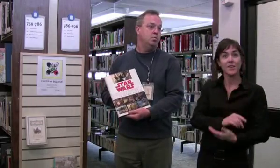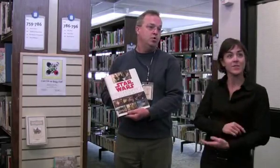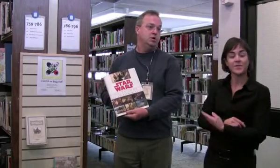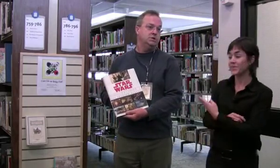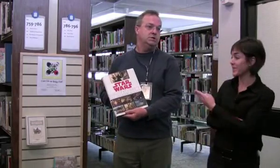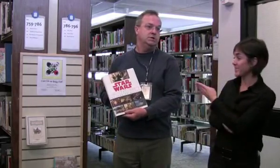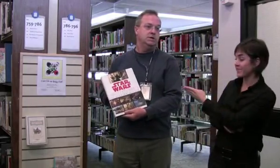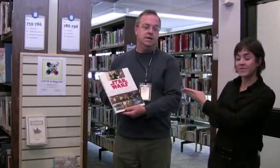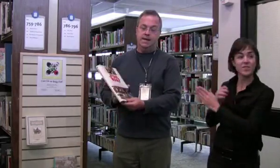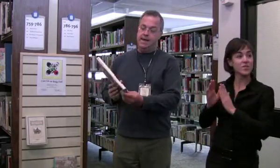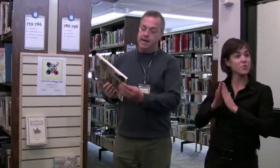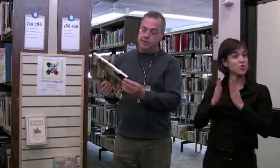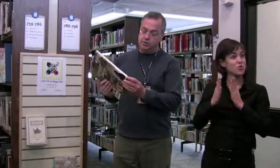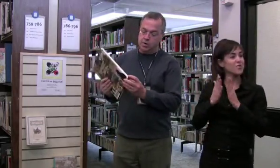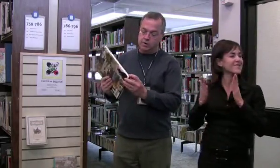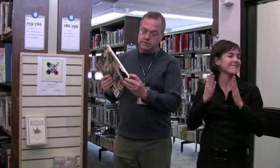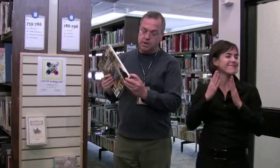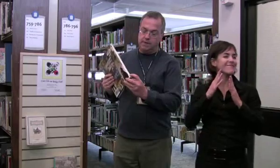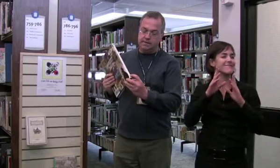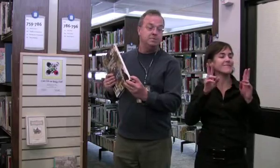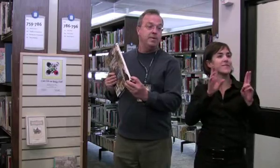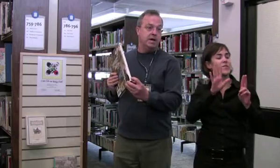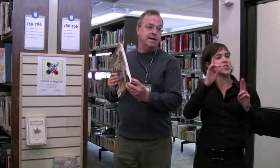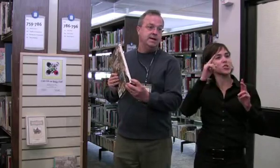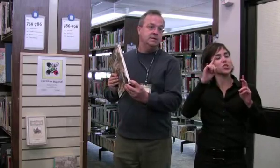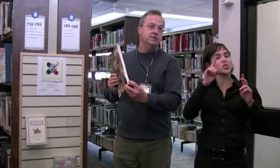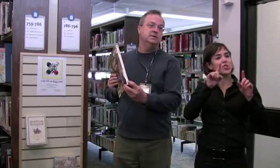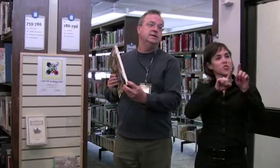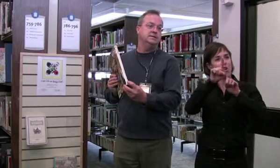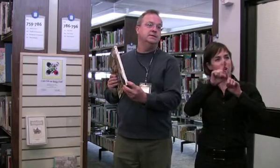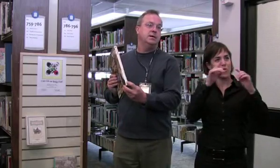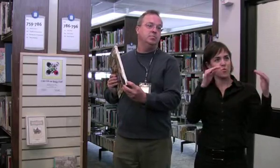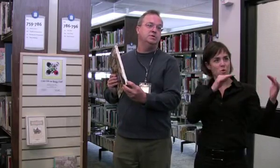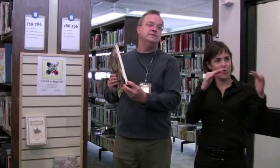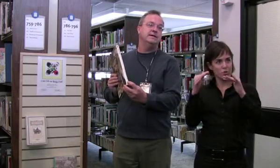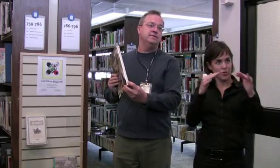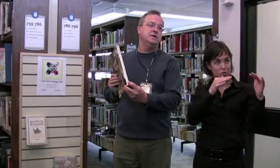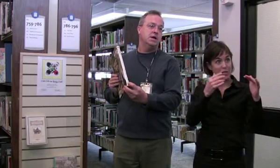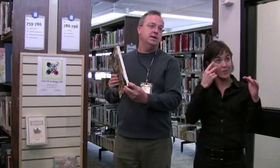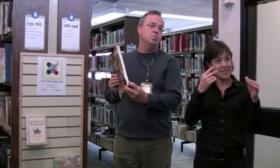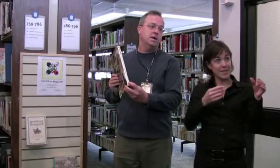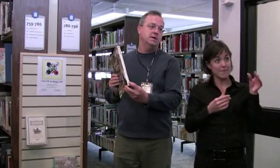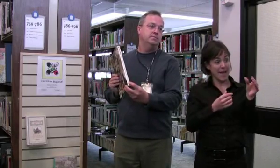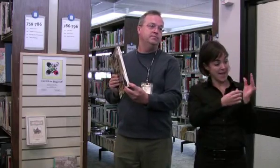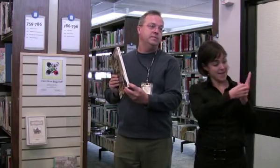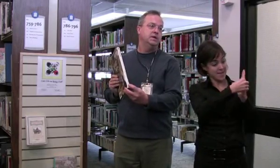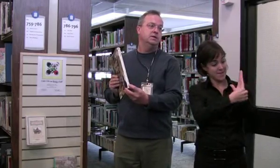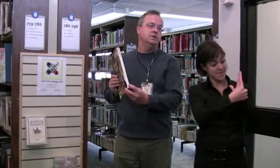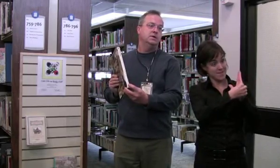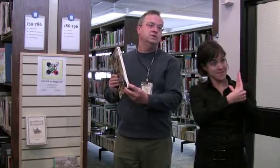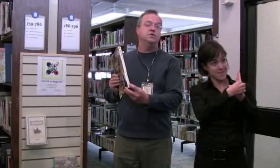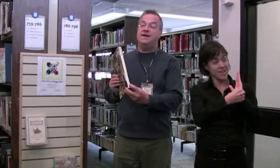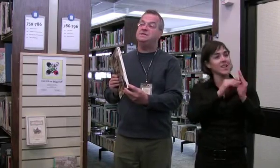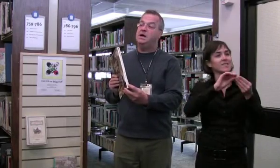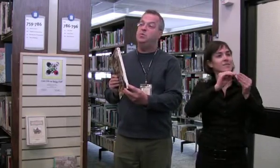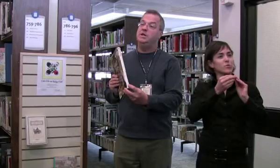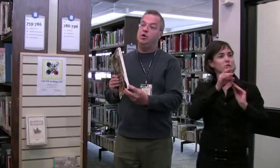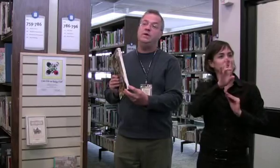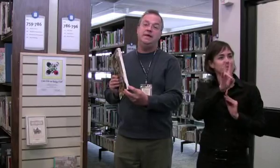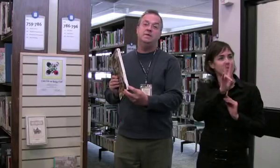You will notice 791 on the spine. That is how we locate